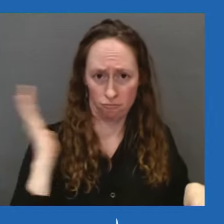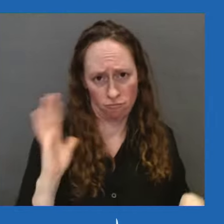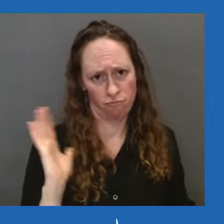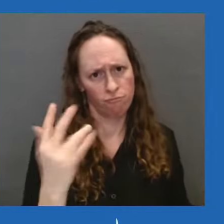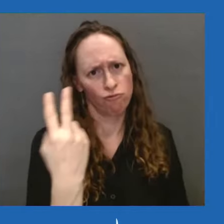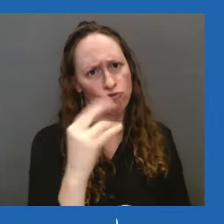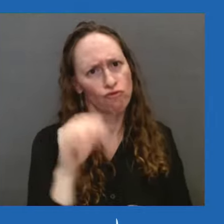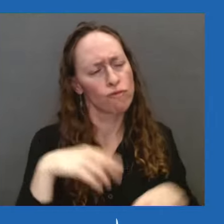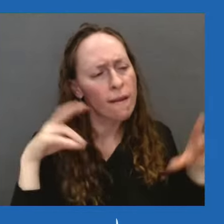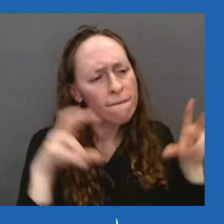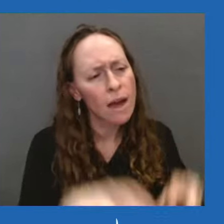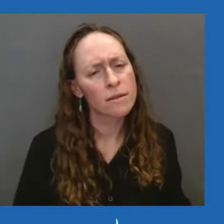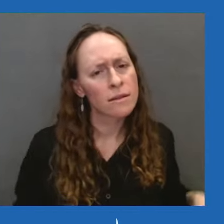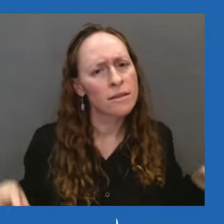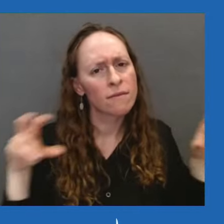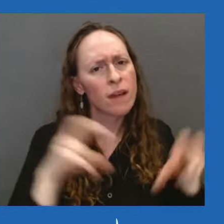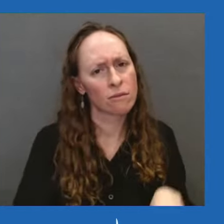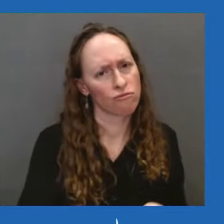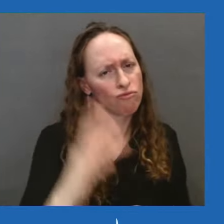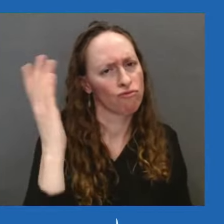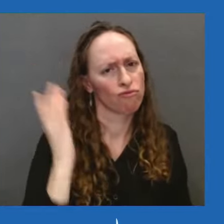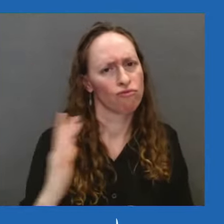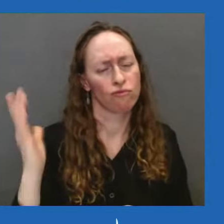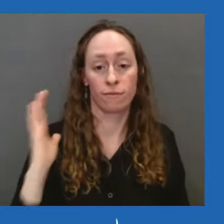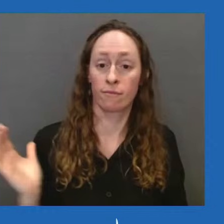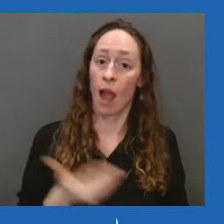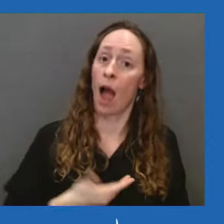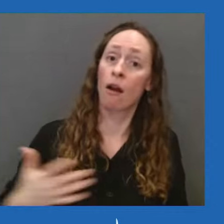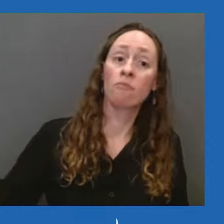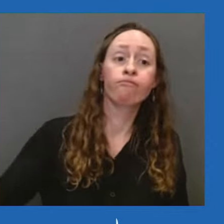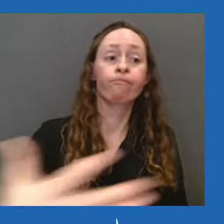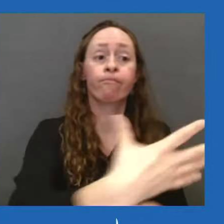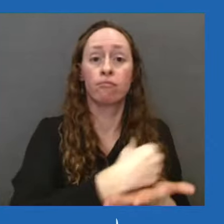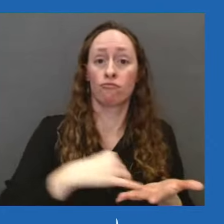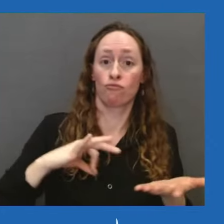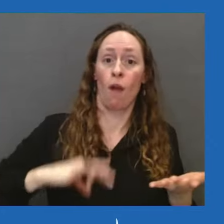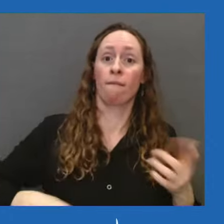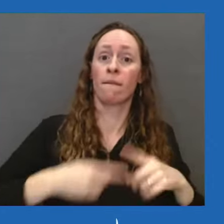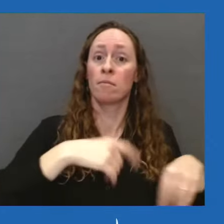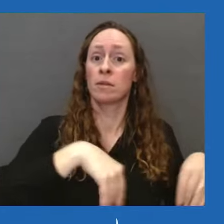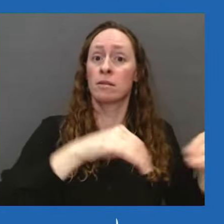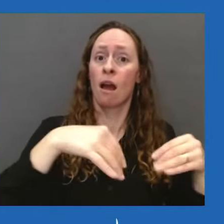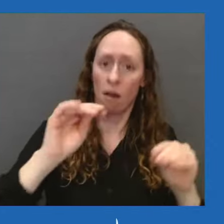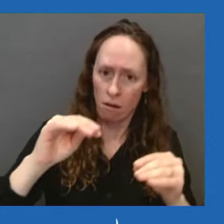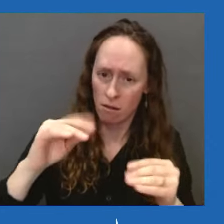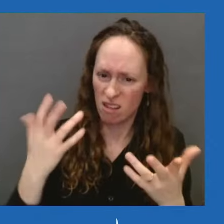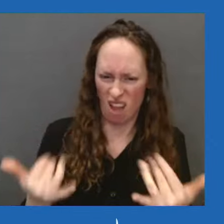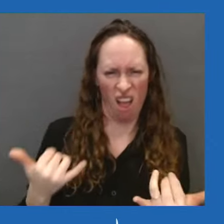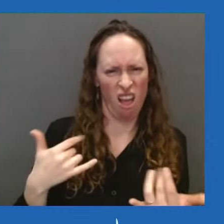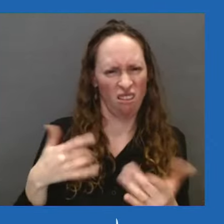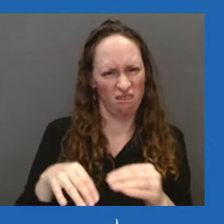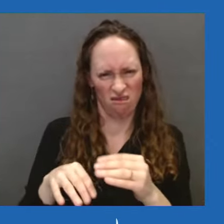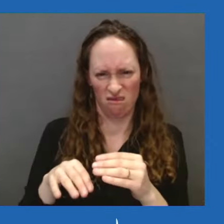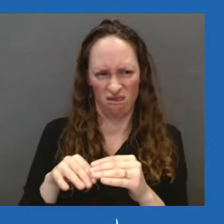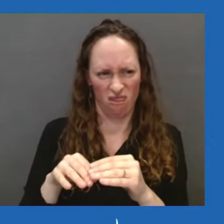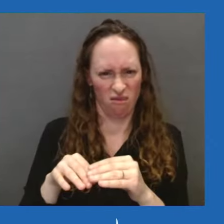but we're changing that. Now, all over the country, semiconductor companies are investing literally hundreds of billions of dollars